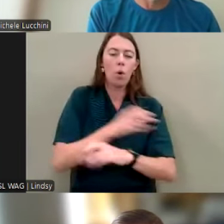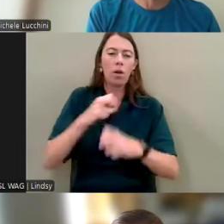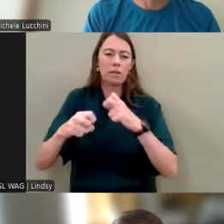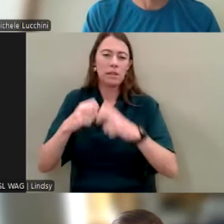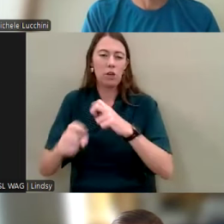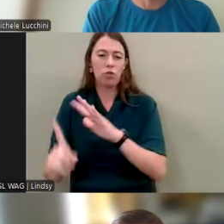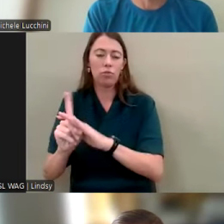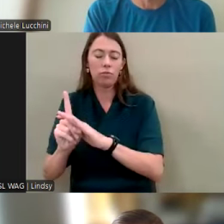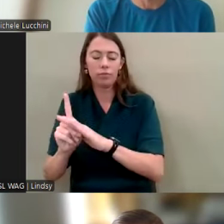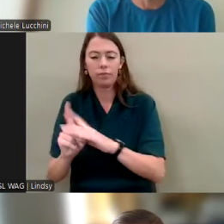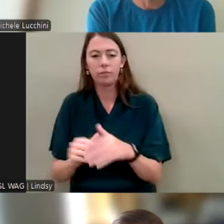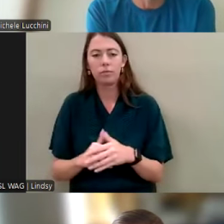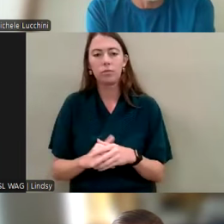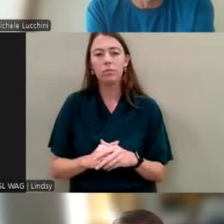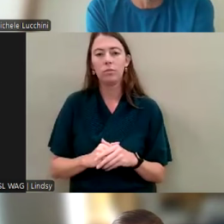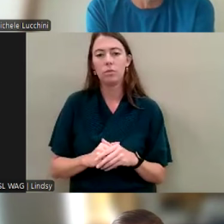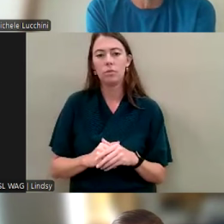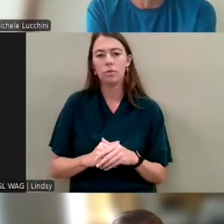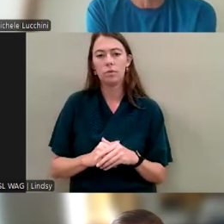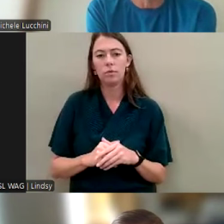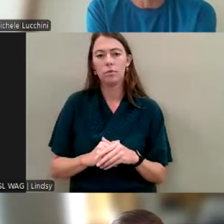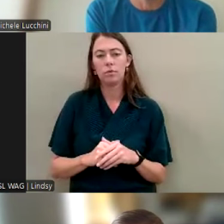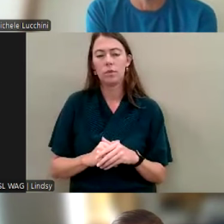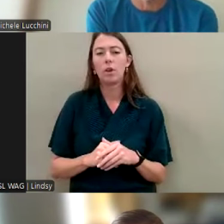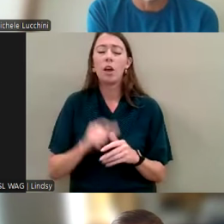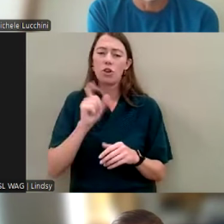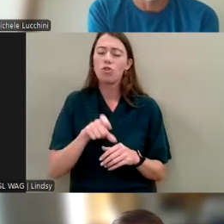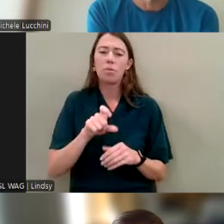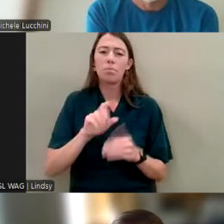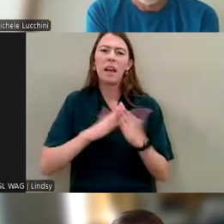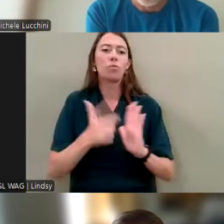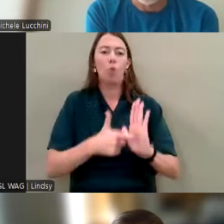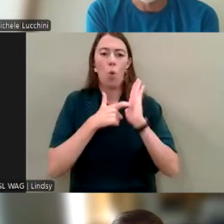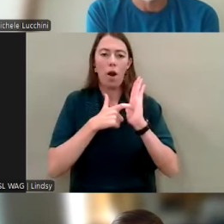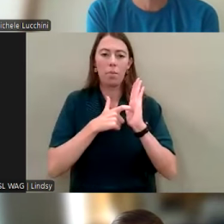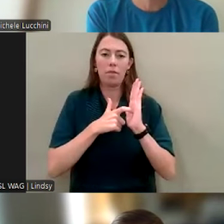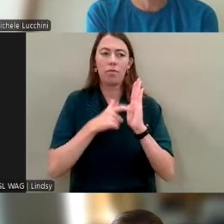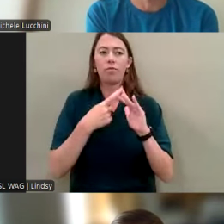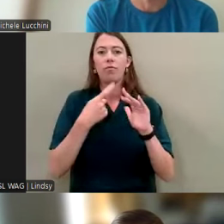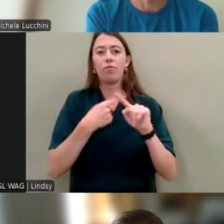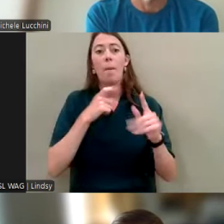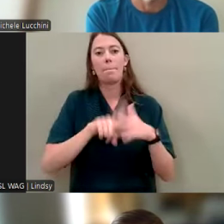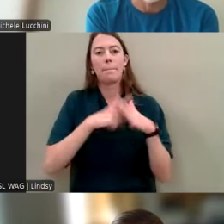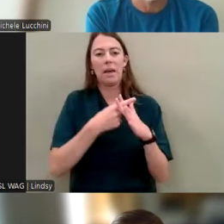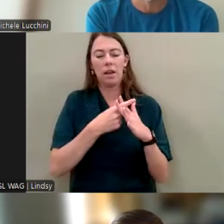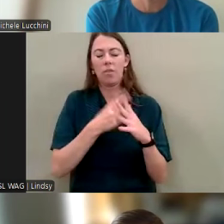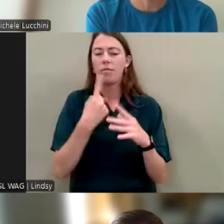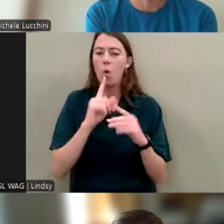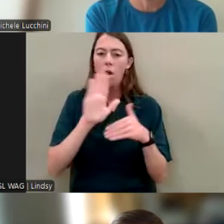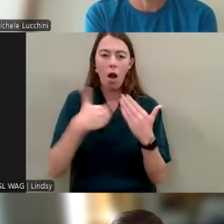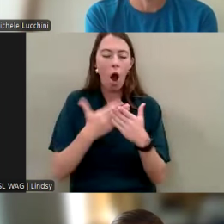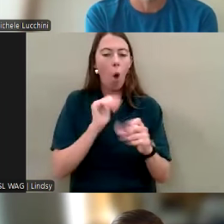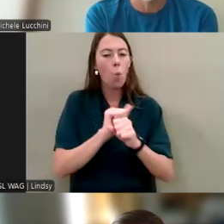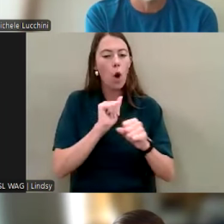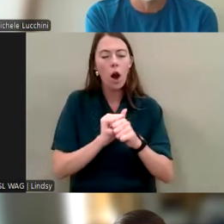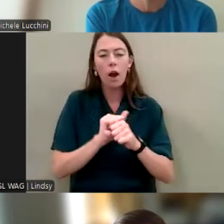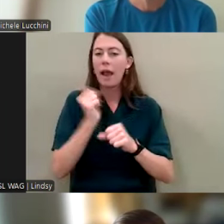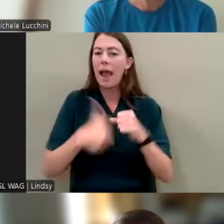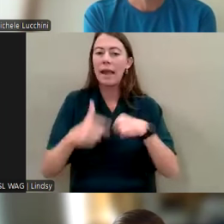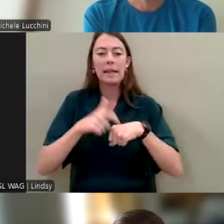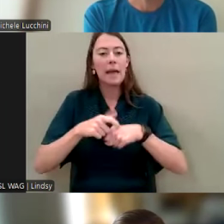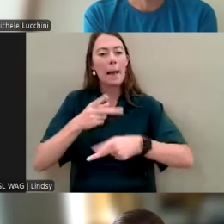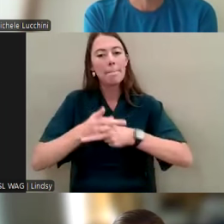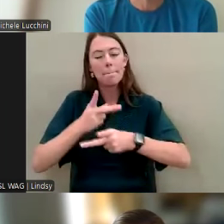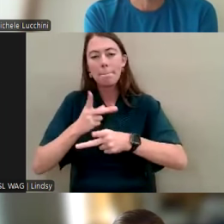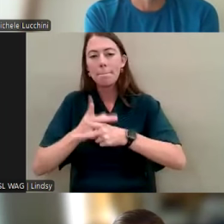make that now a requirement for every -- any work, for every maintenance, for every content creation,